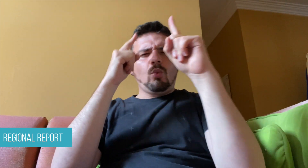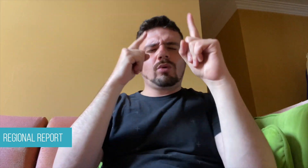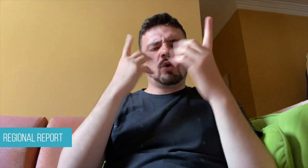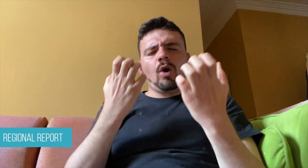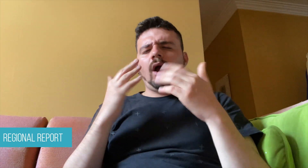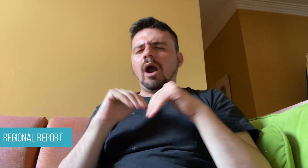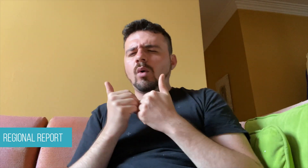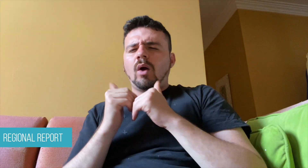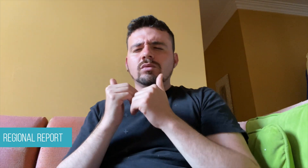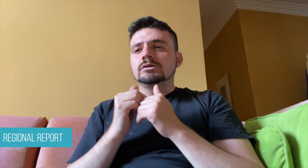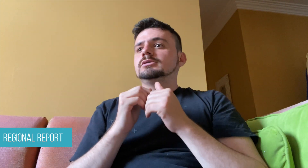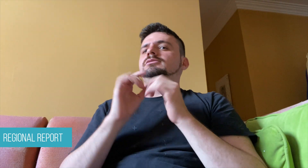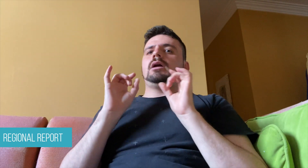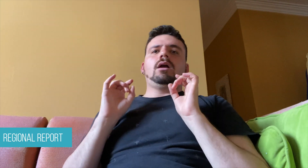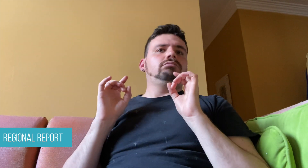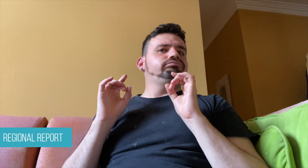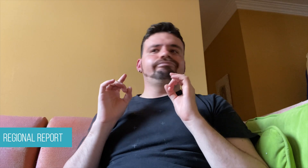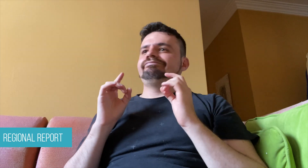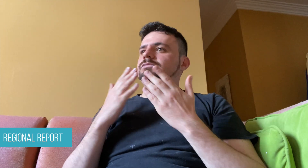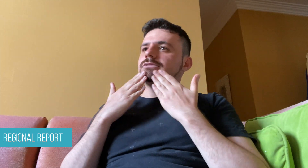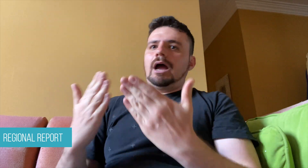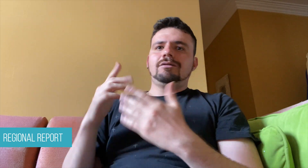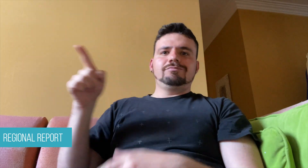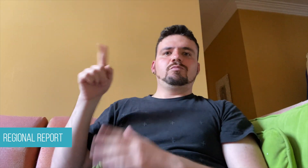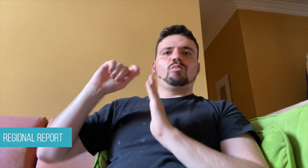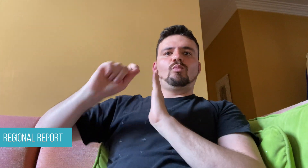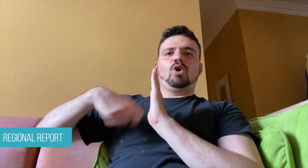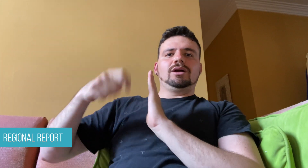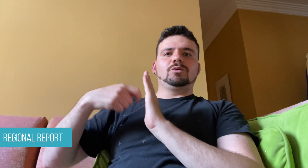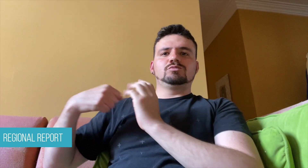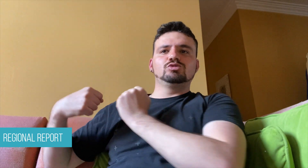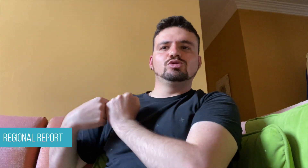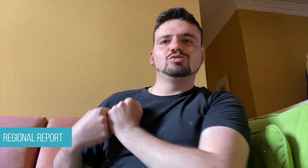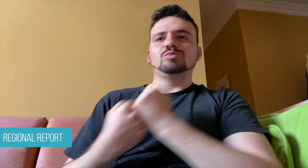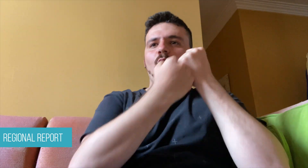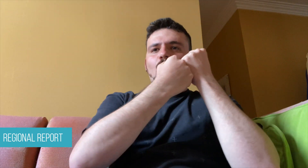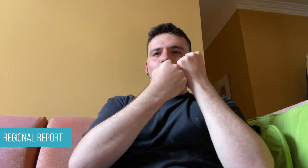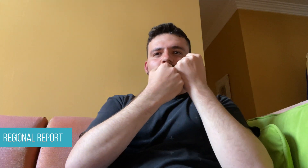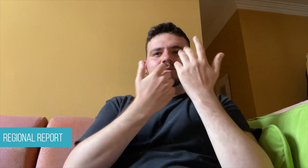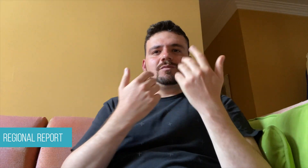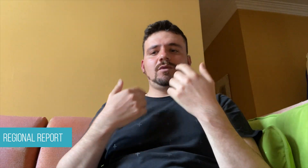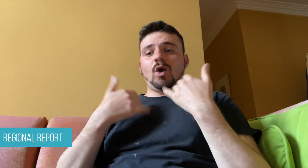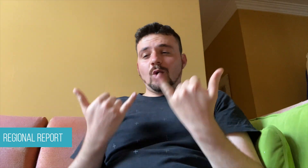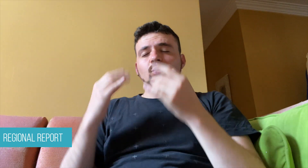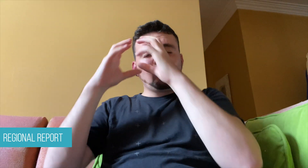to the financial support from the project, he was able